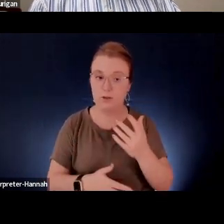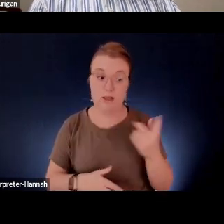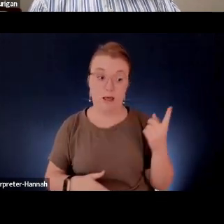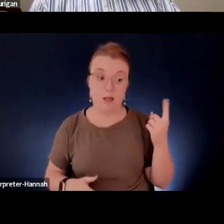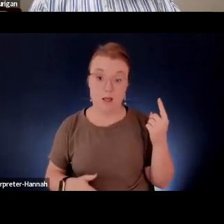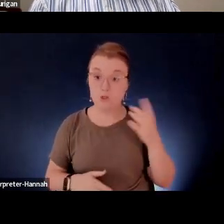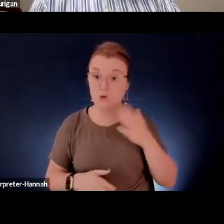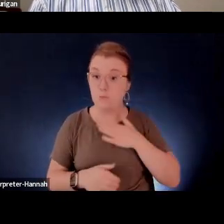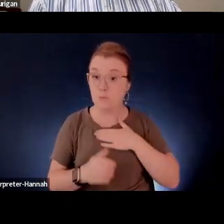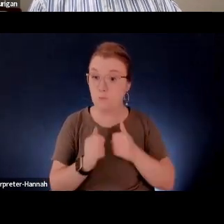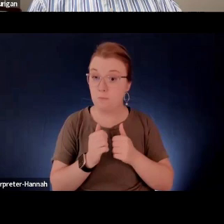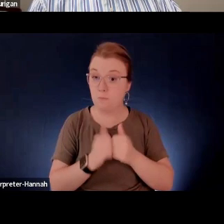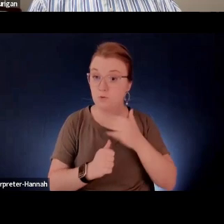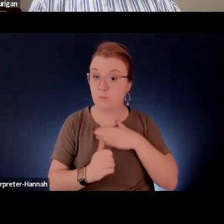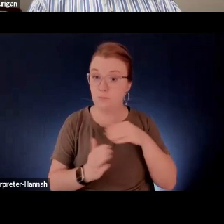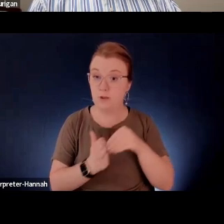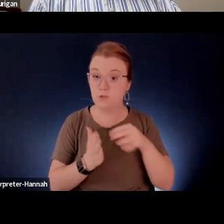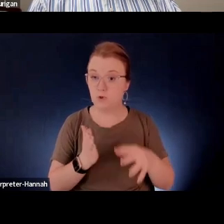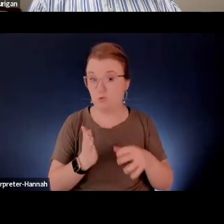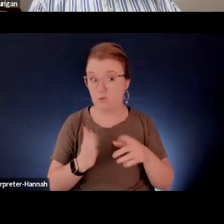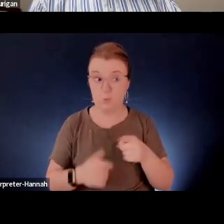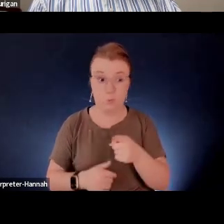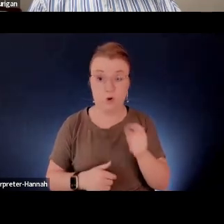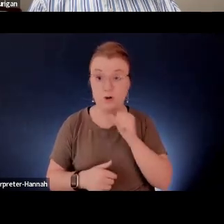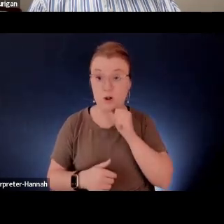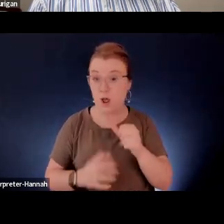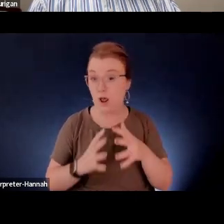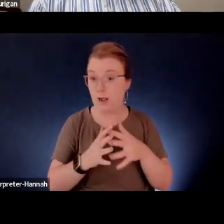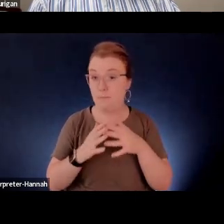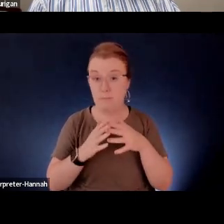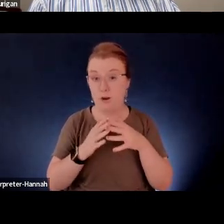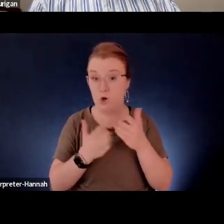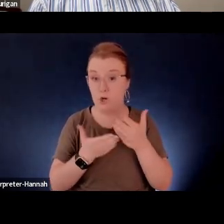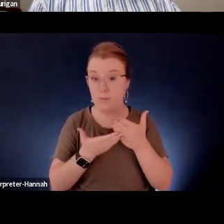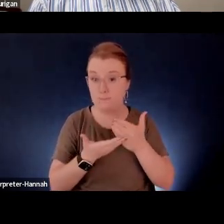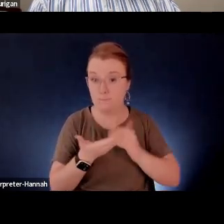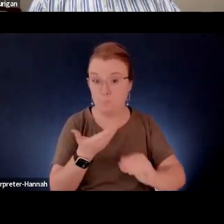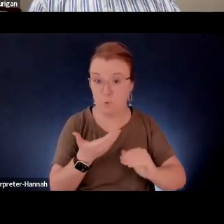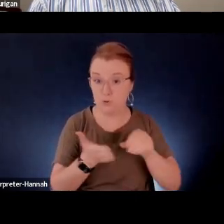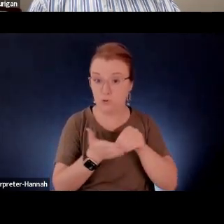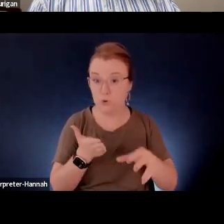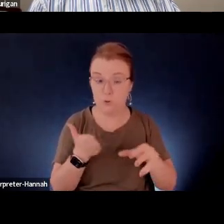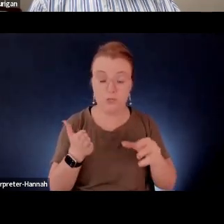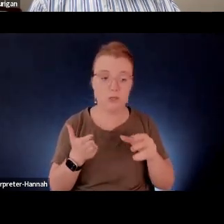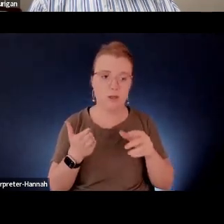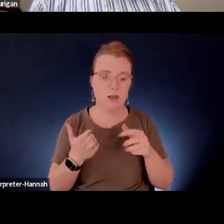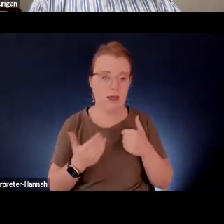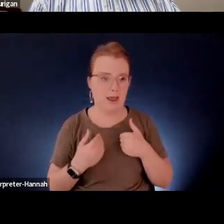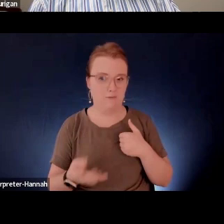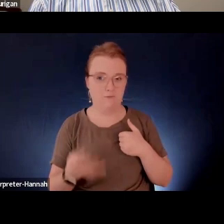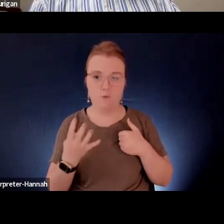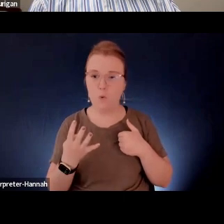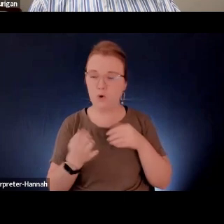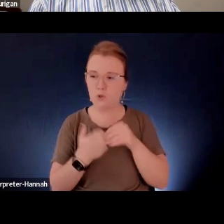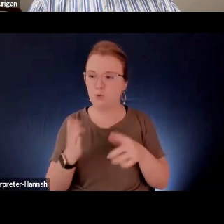were non-American born students. I had four students from Korea, a couple from Japan,